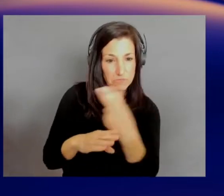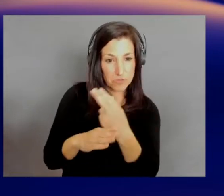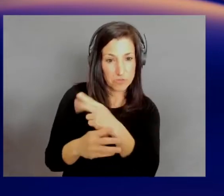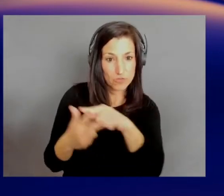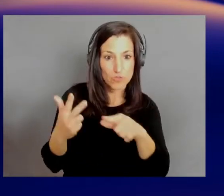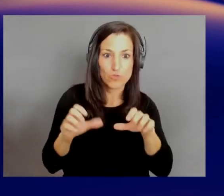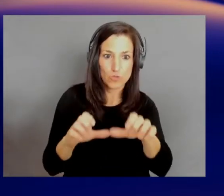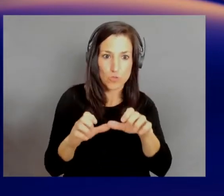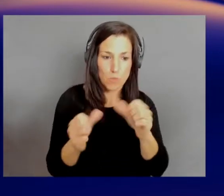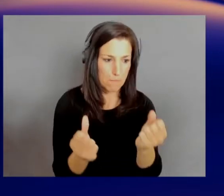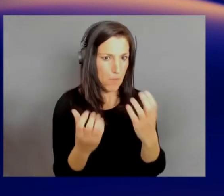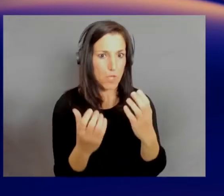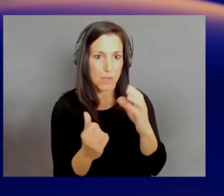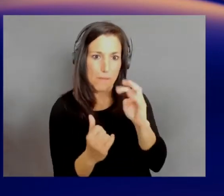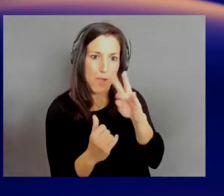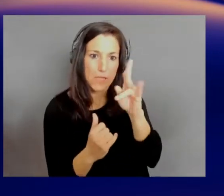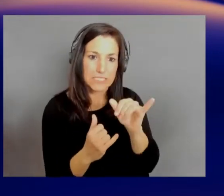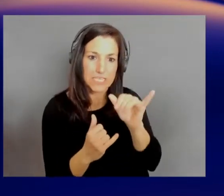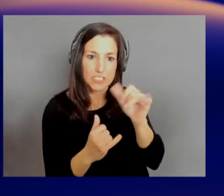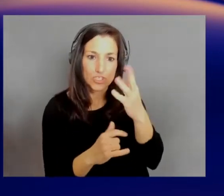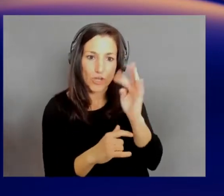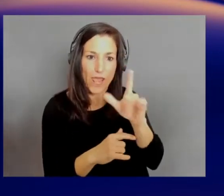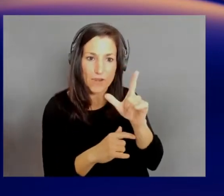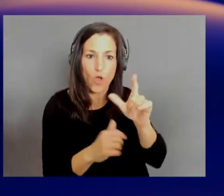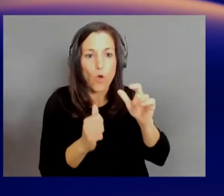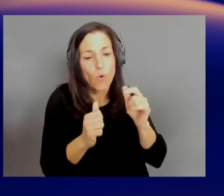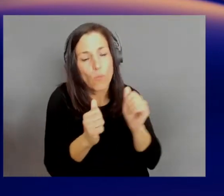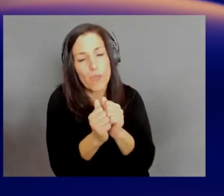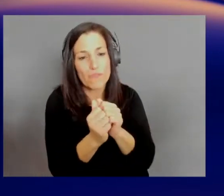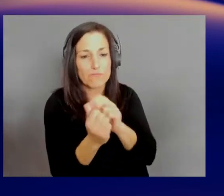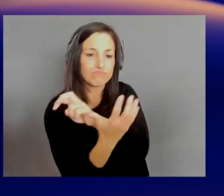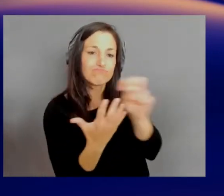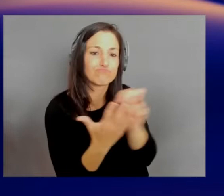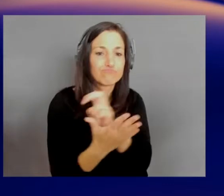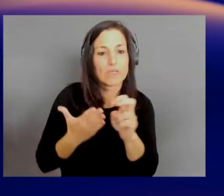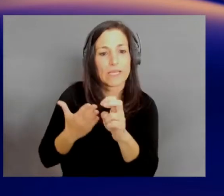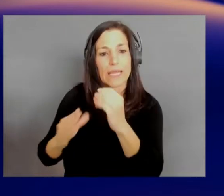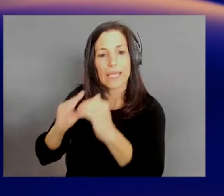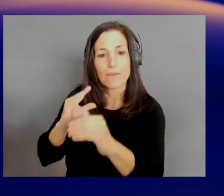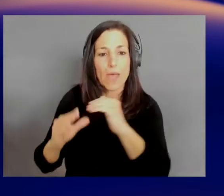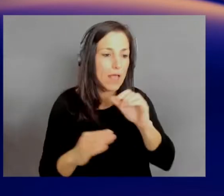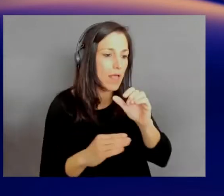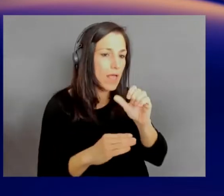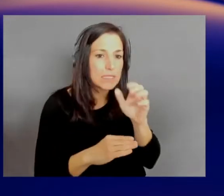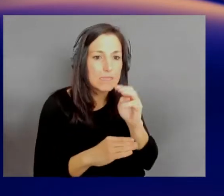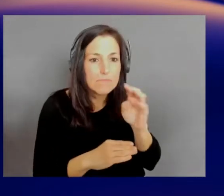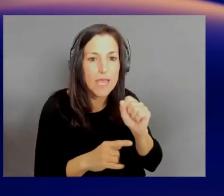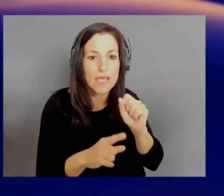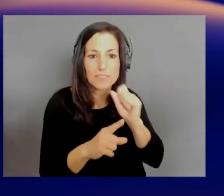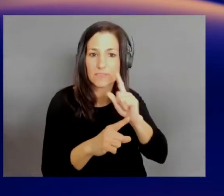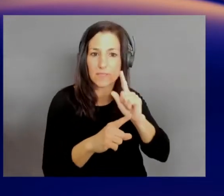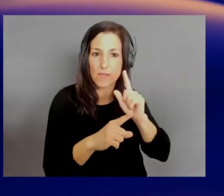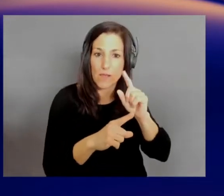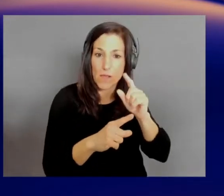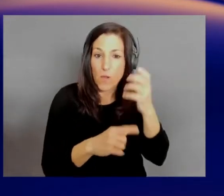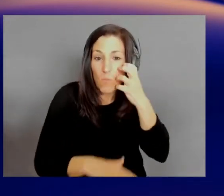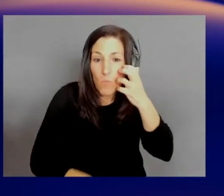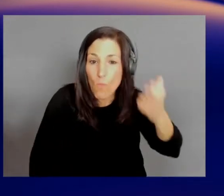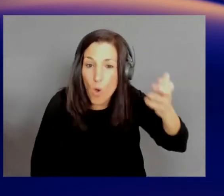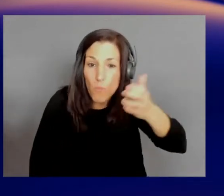across email, SMS, mobile applications, push, in-app notifications, and so on. So that's what we're here to talk about today.